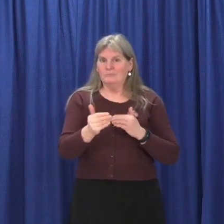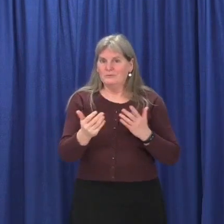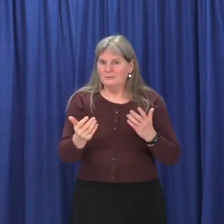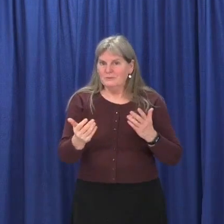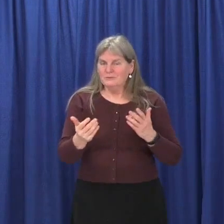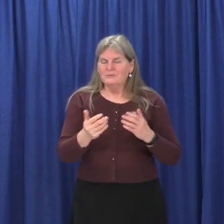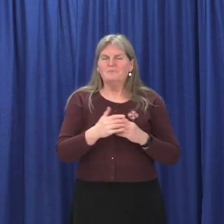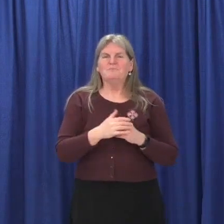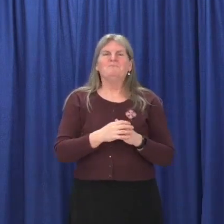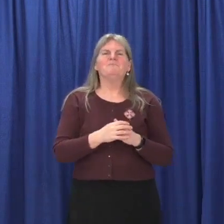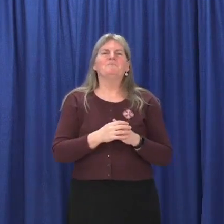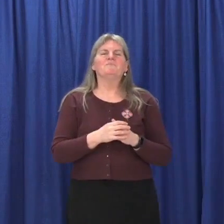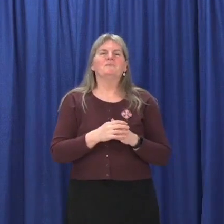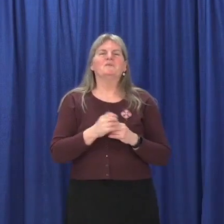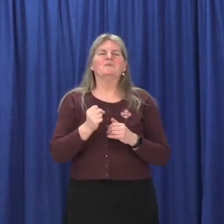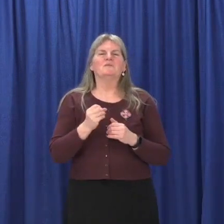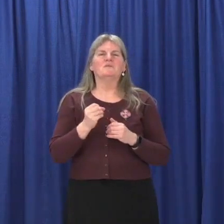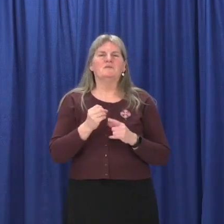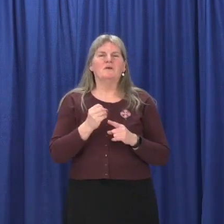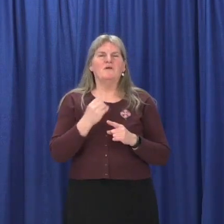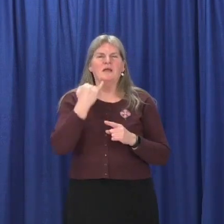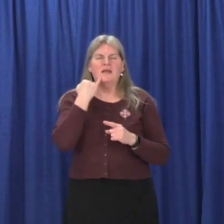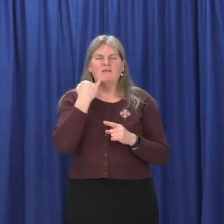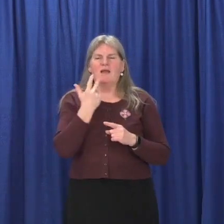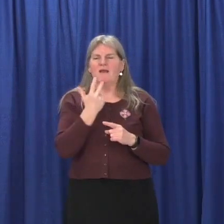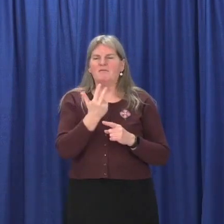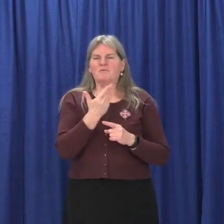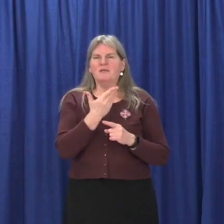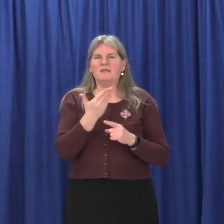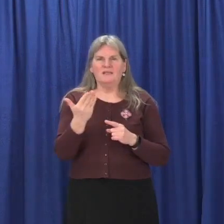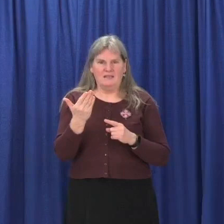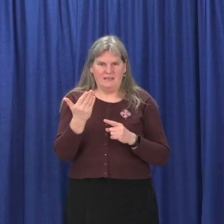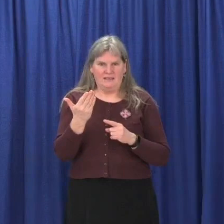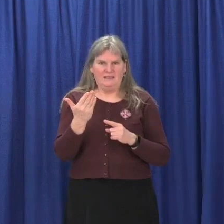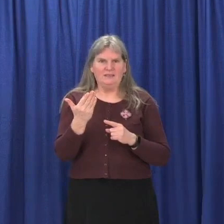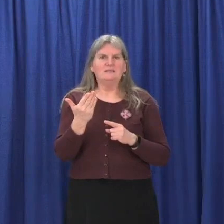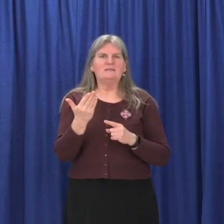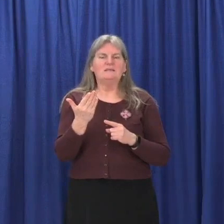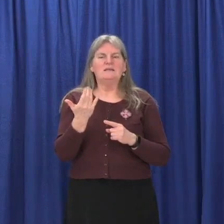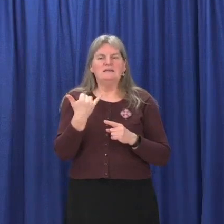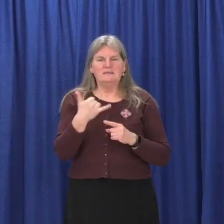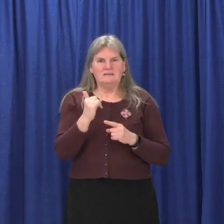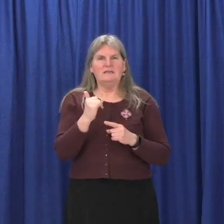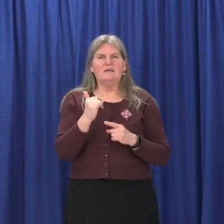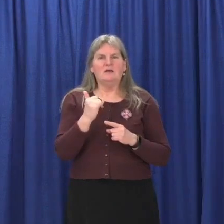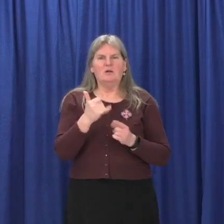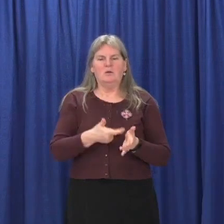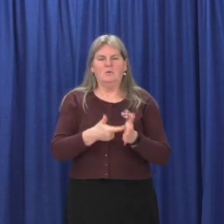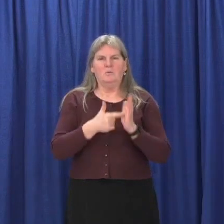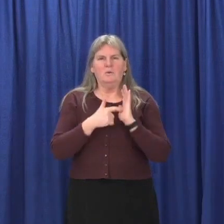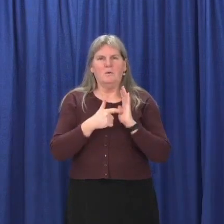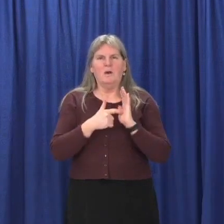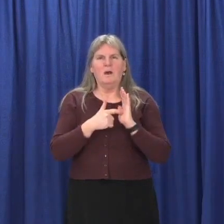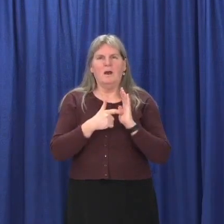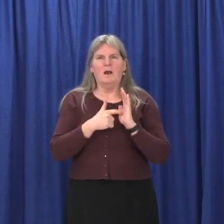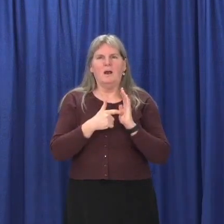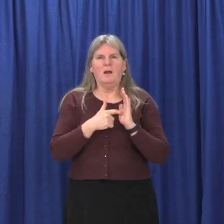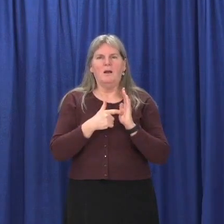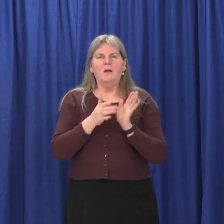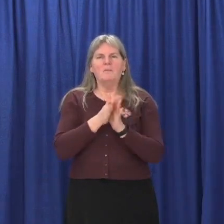And if we have three measures left, two of which are attached to the Civil Emergency Measures Act, when those two are being recommended to be gone,